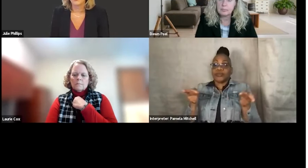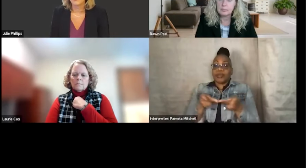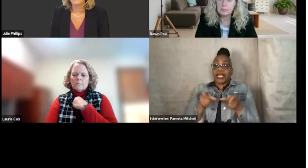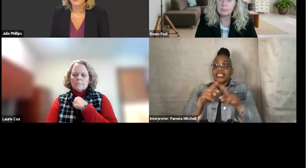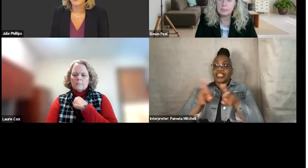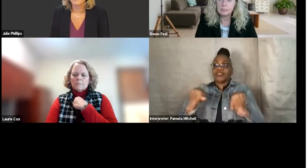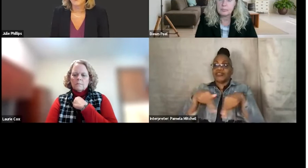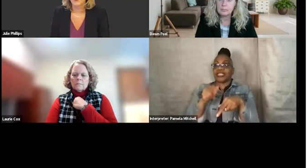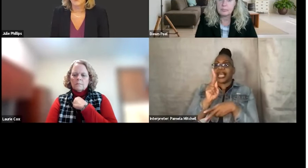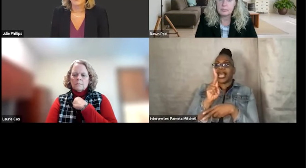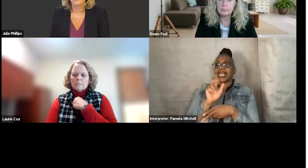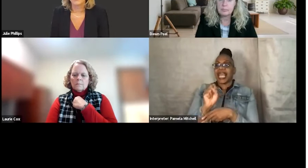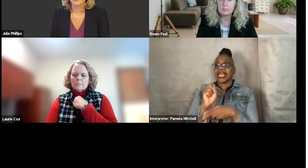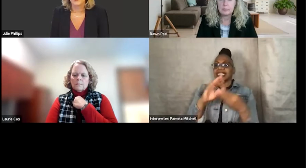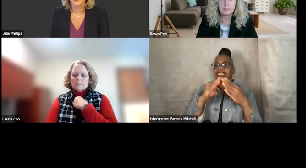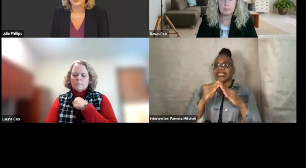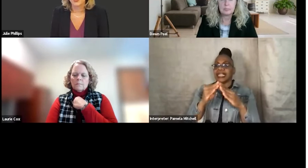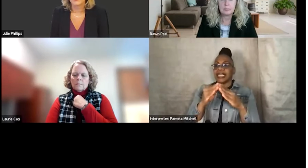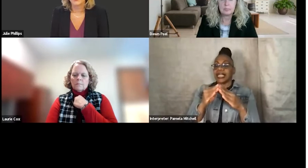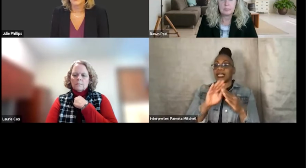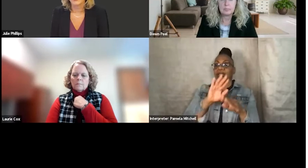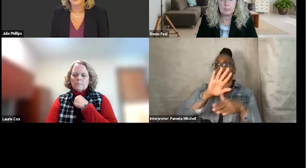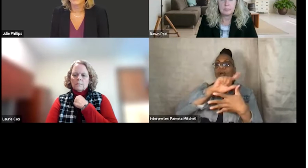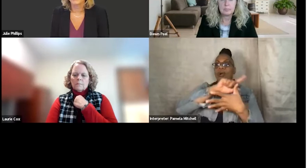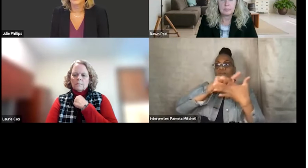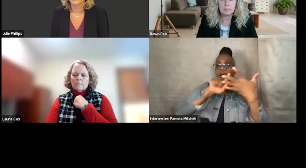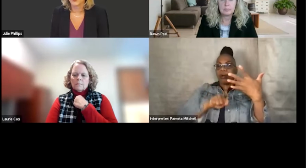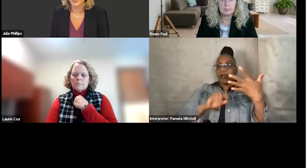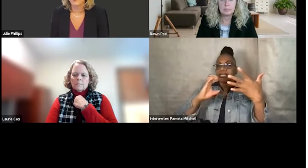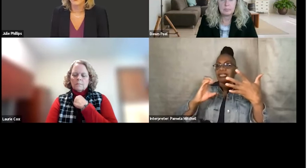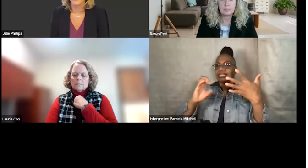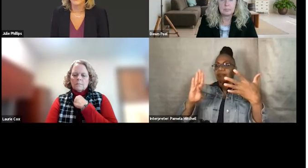all five of our CCBHCs, their catchments overlap